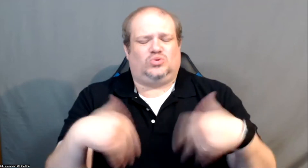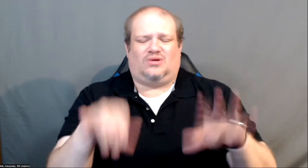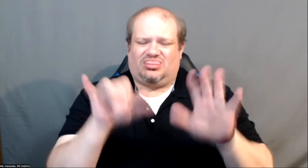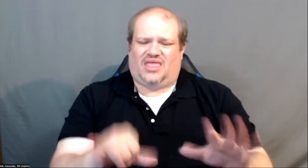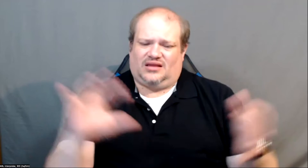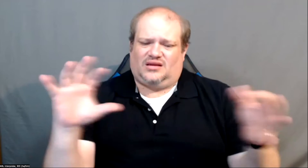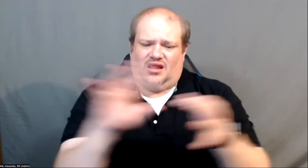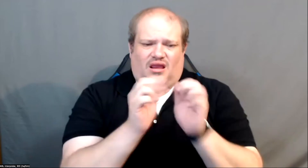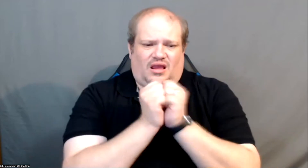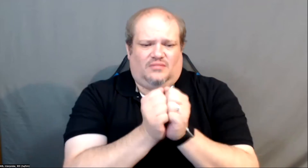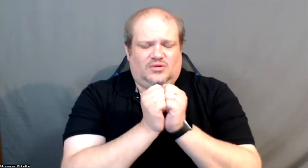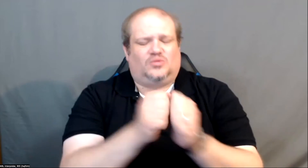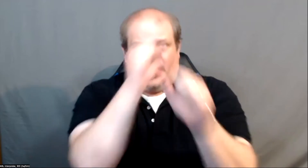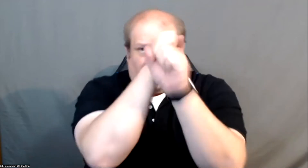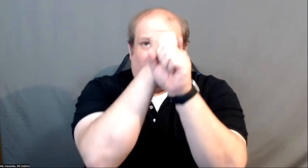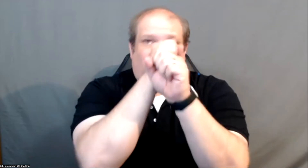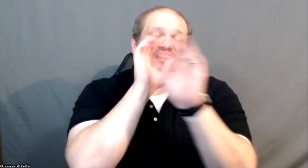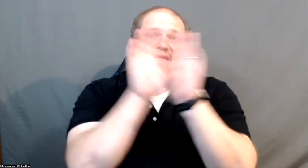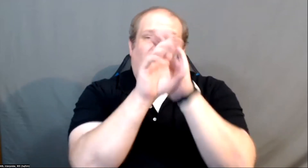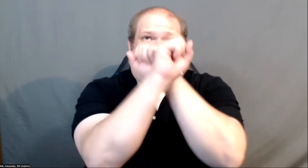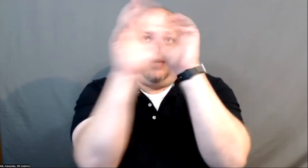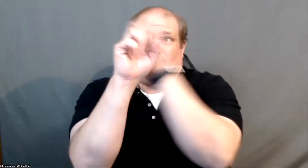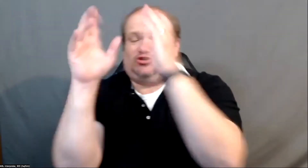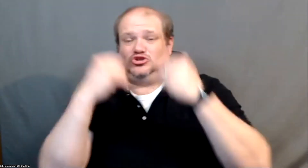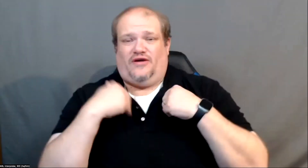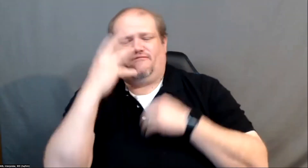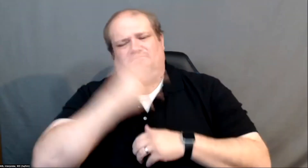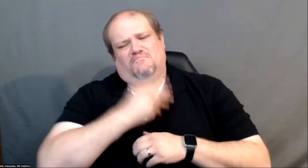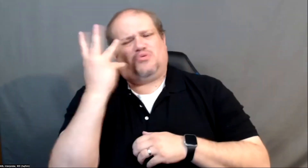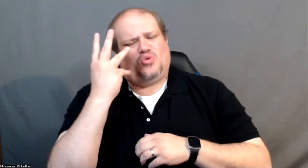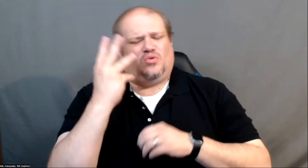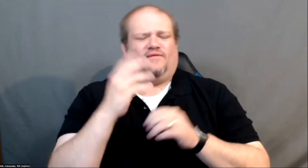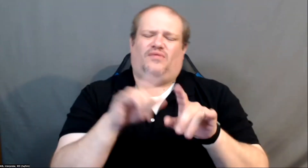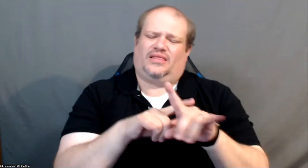the images you have are just beautiful and devastating at the same time. So thank you for